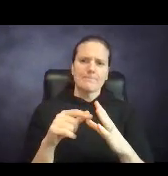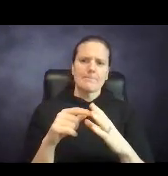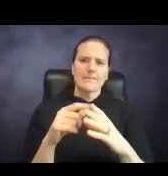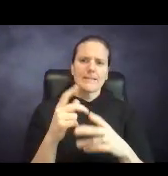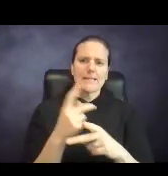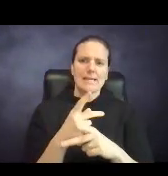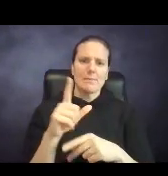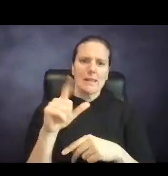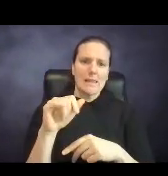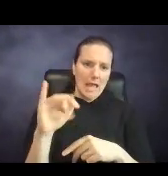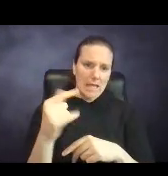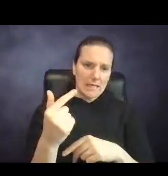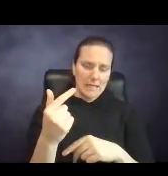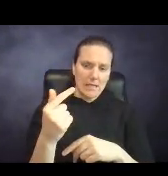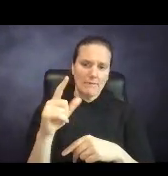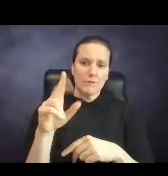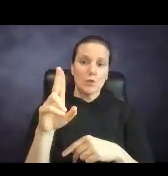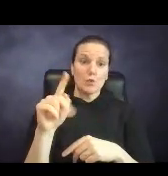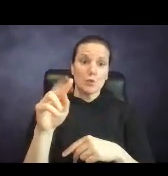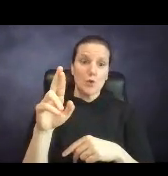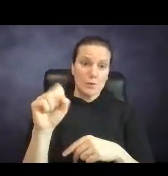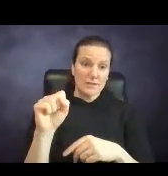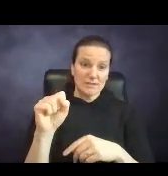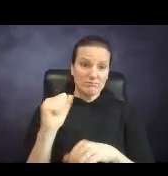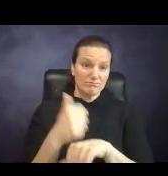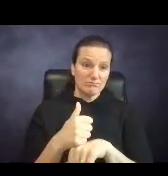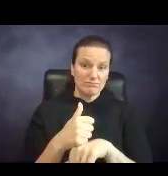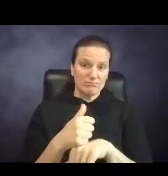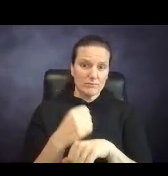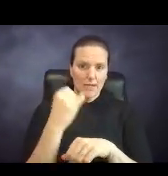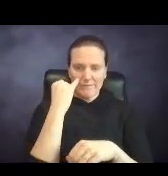of the uterus in place in case of implantation.